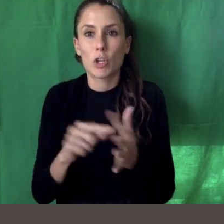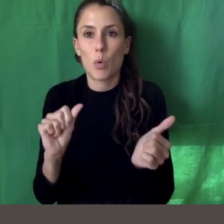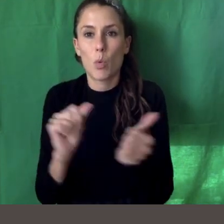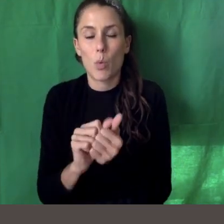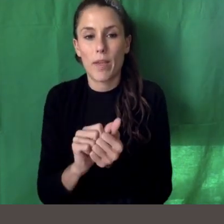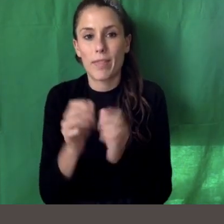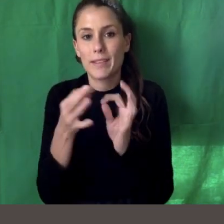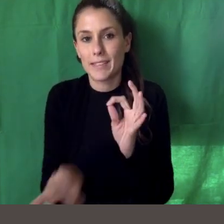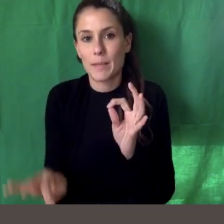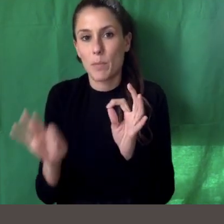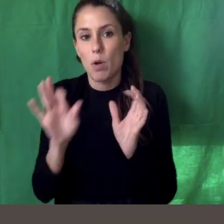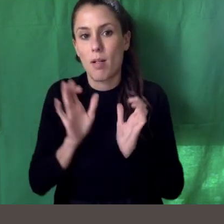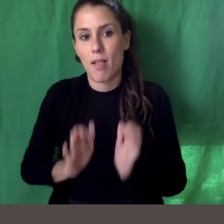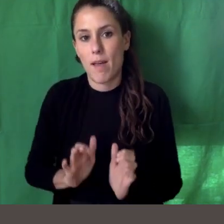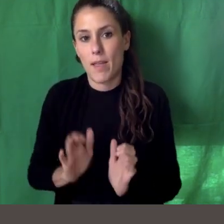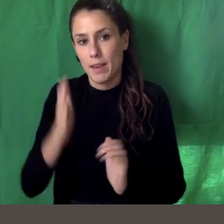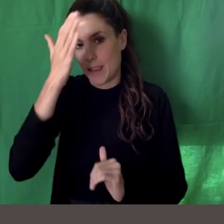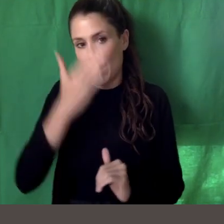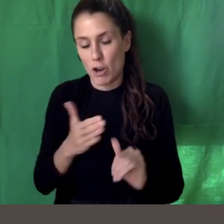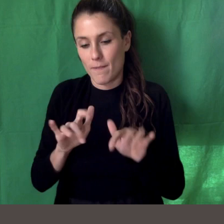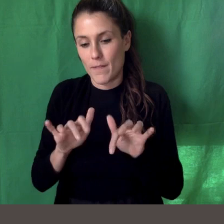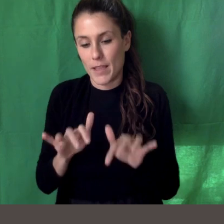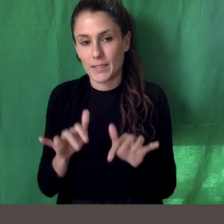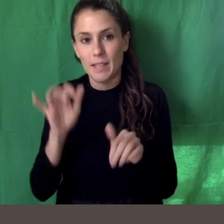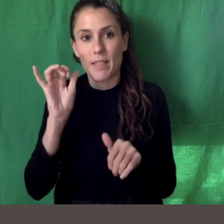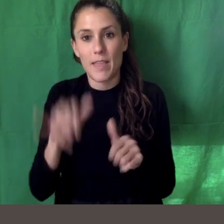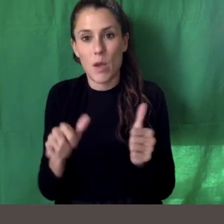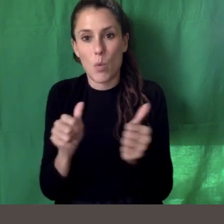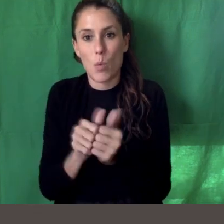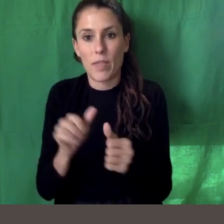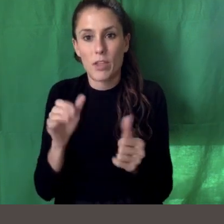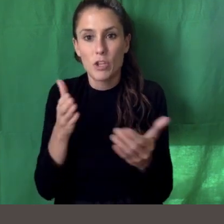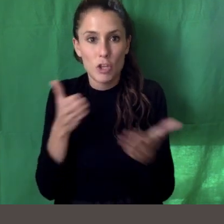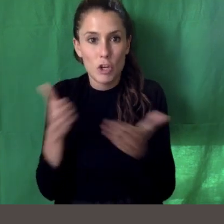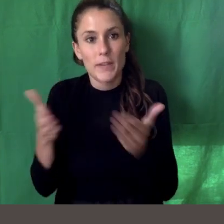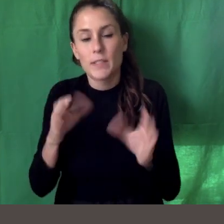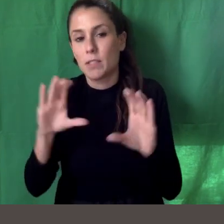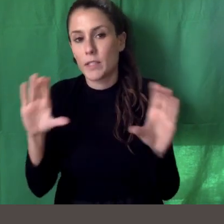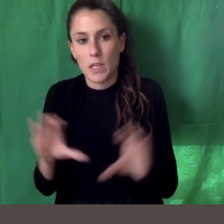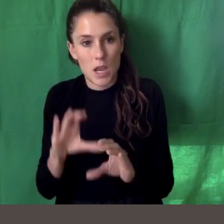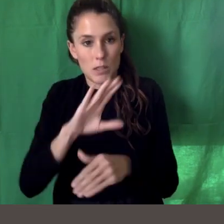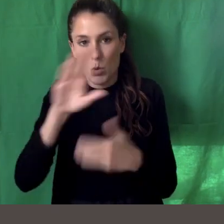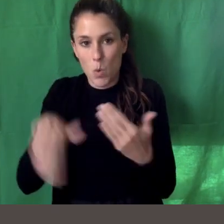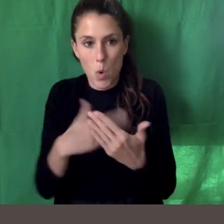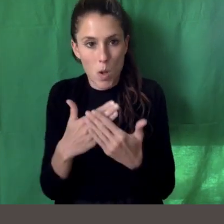starting with a simple client interface that interfaces with the service, does all that's